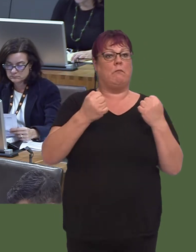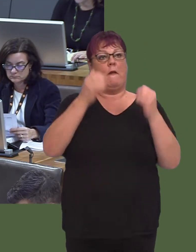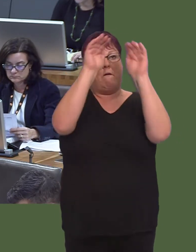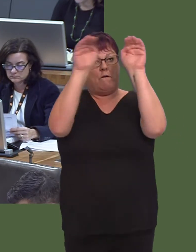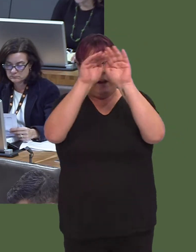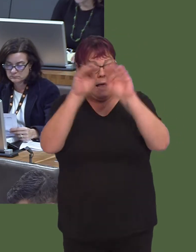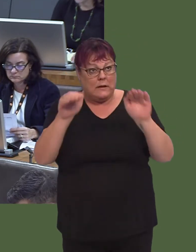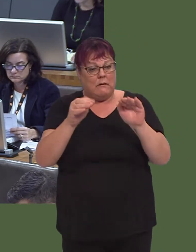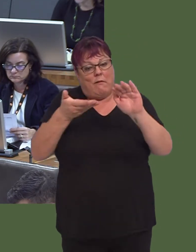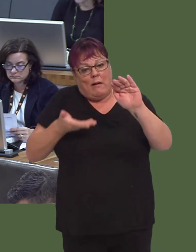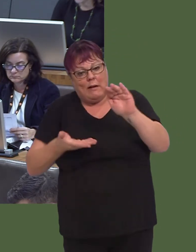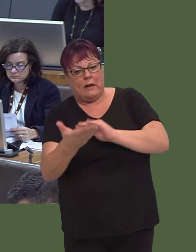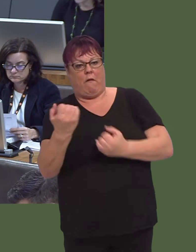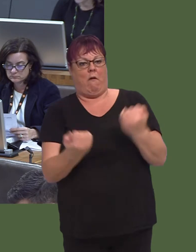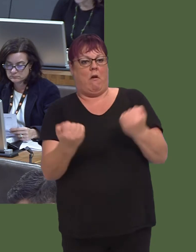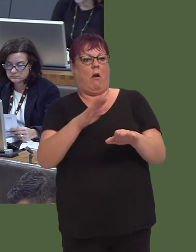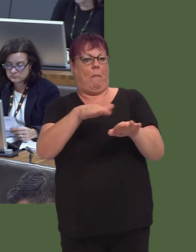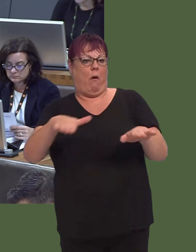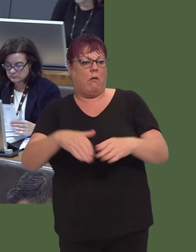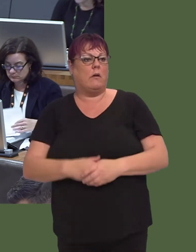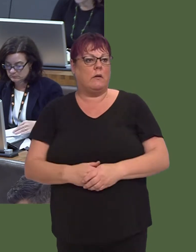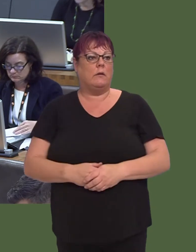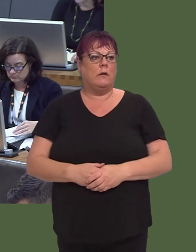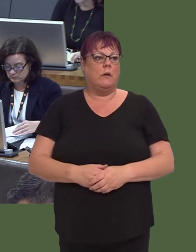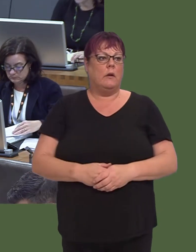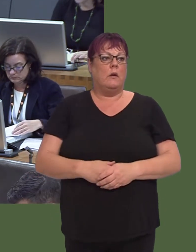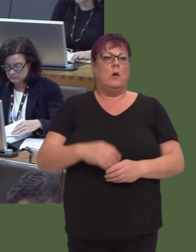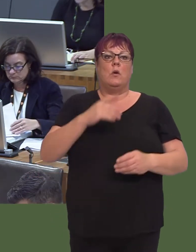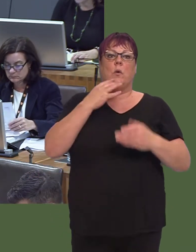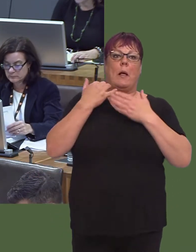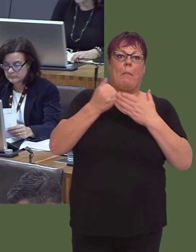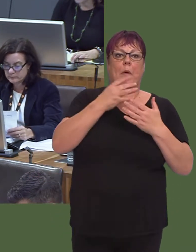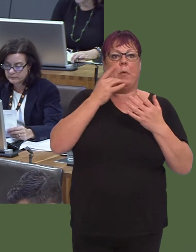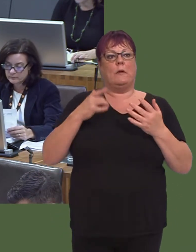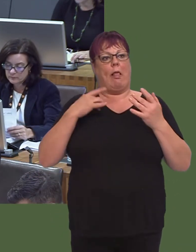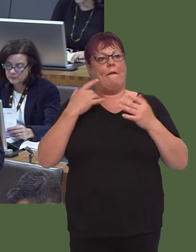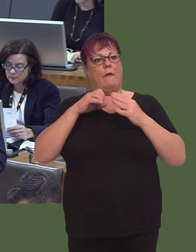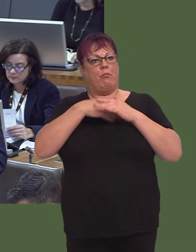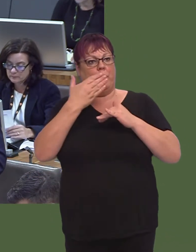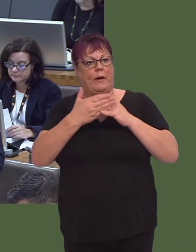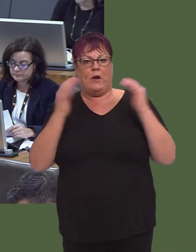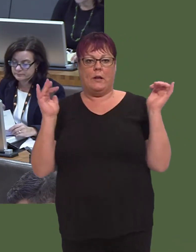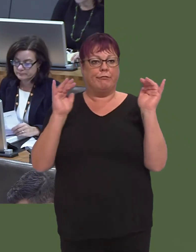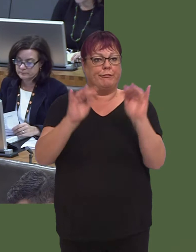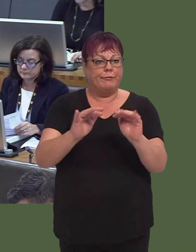accommodationóthat will bring more people living in the town and so providing the footfall the town needs in the day and in the evening.